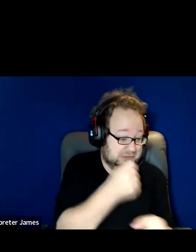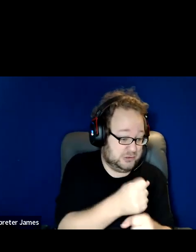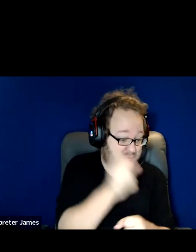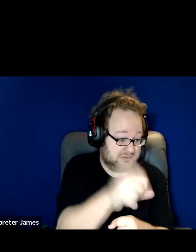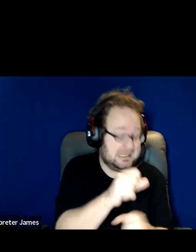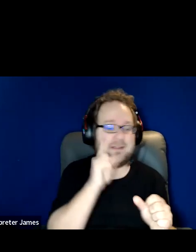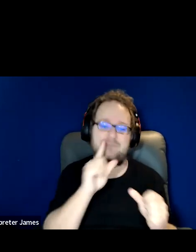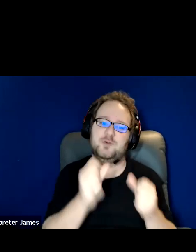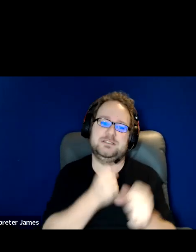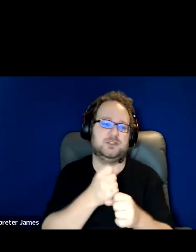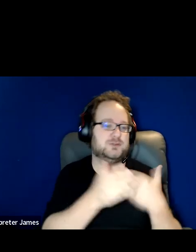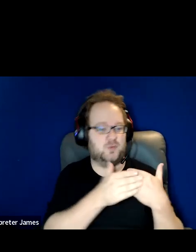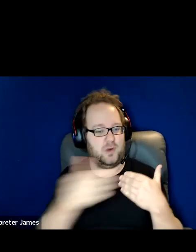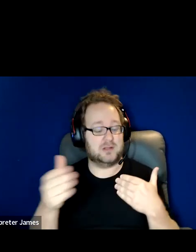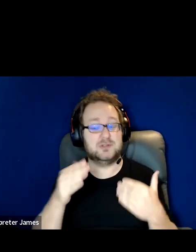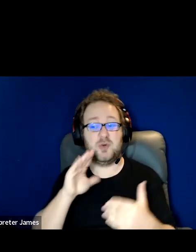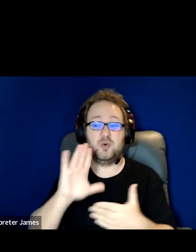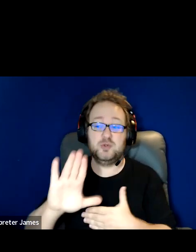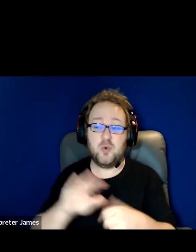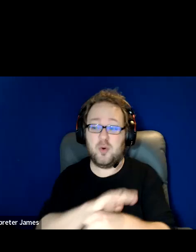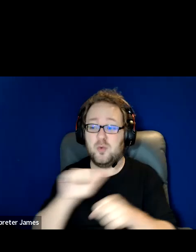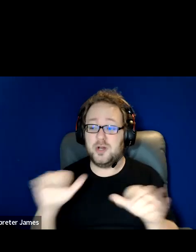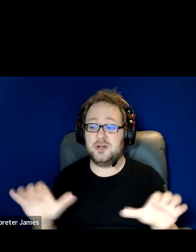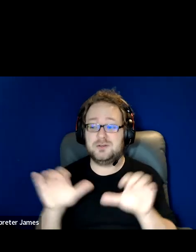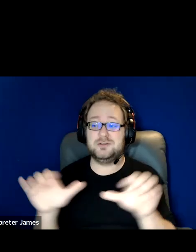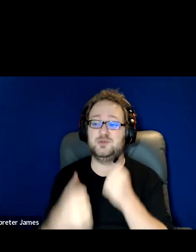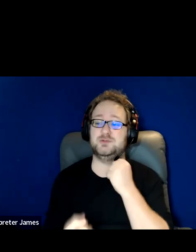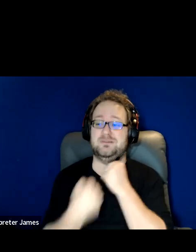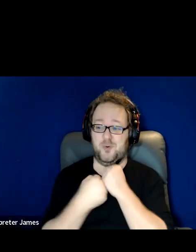everything that you have done to help us support the CDC and